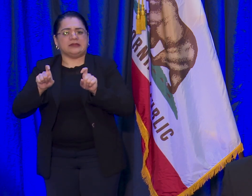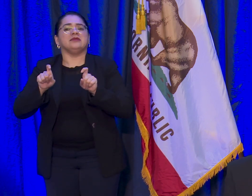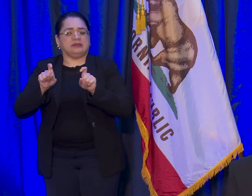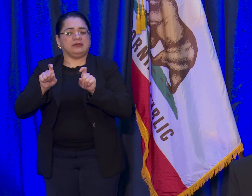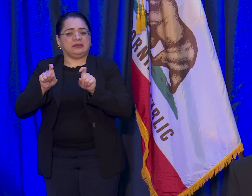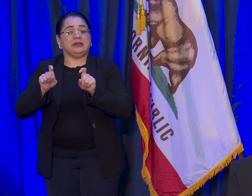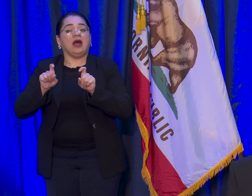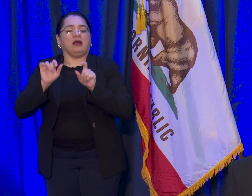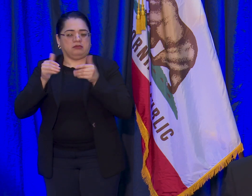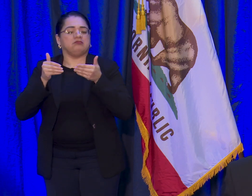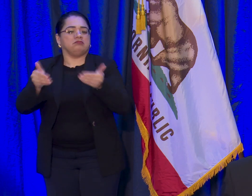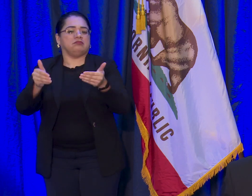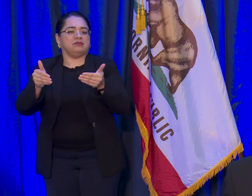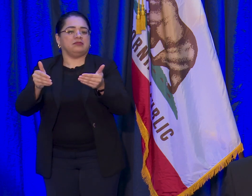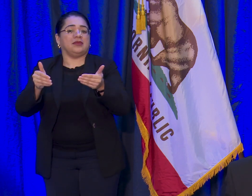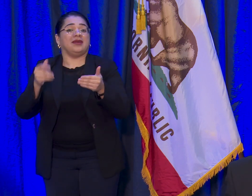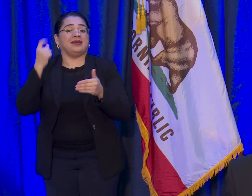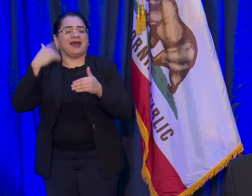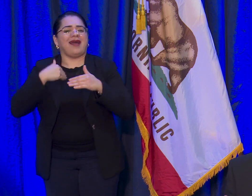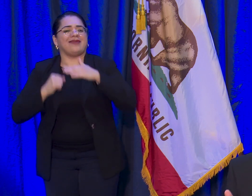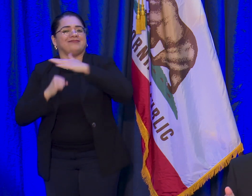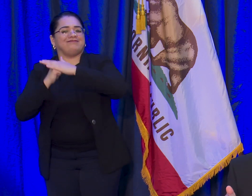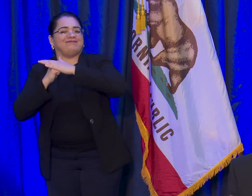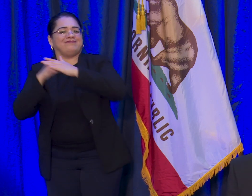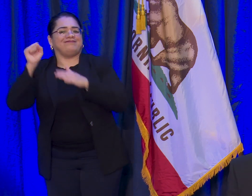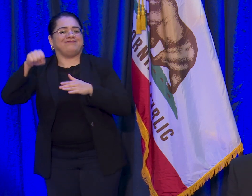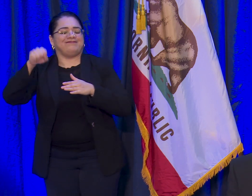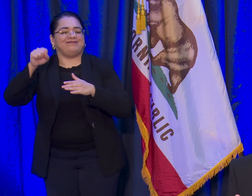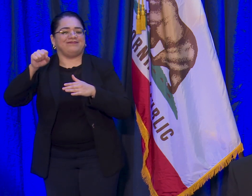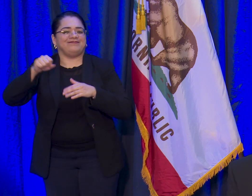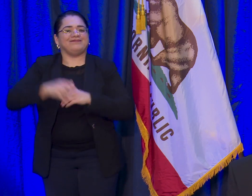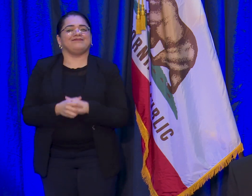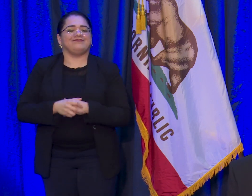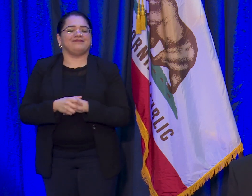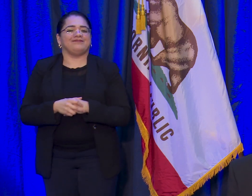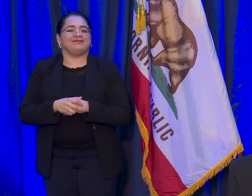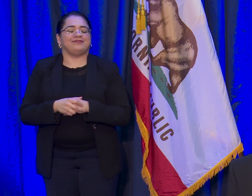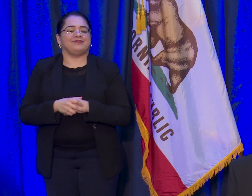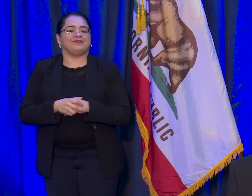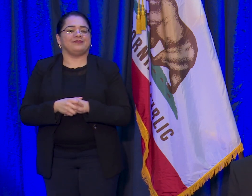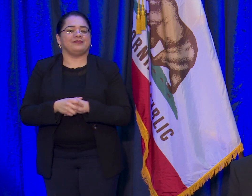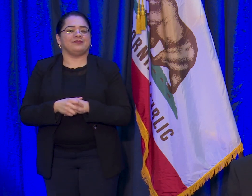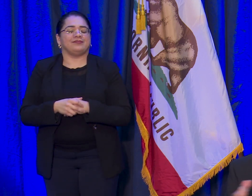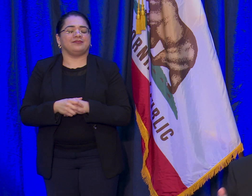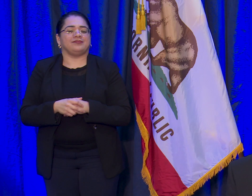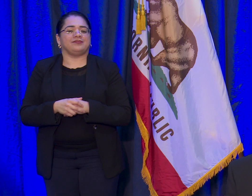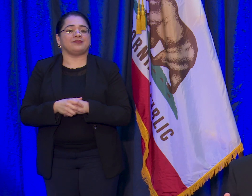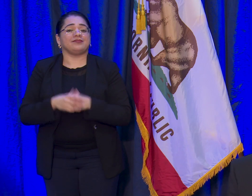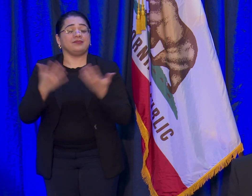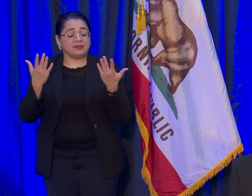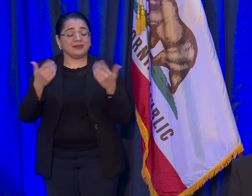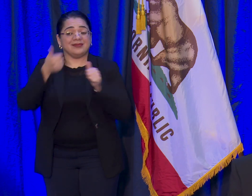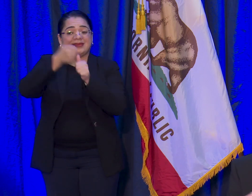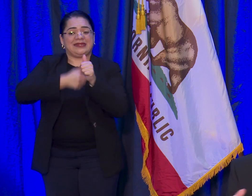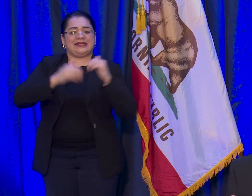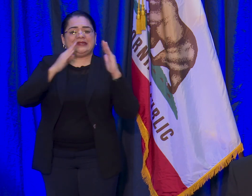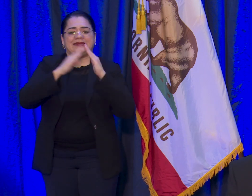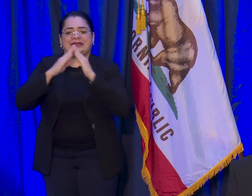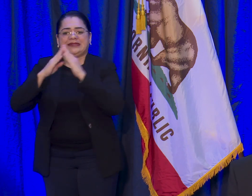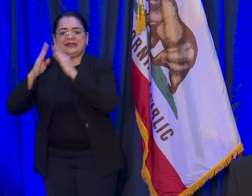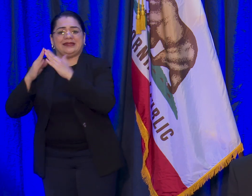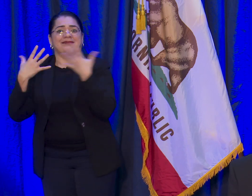What I mean by that is, every City Health Agency in the